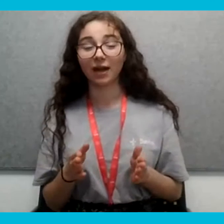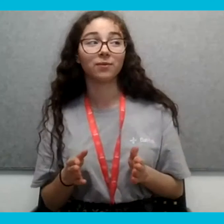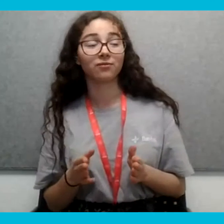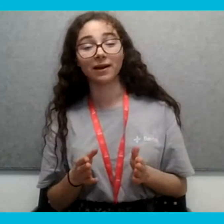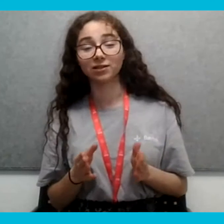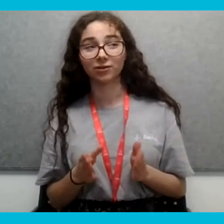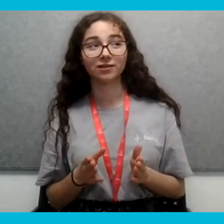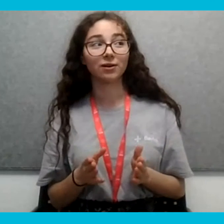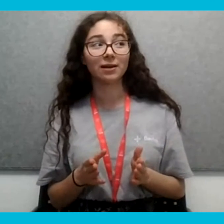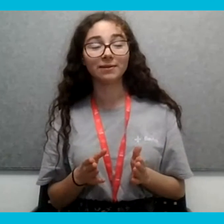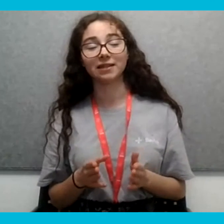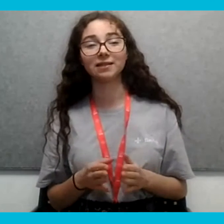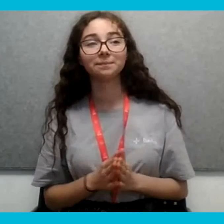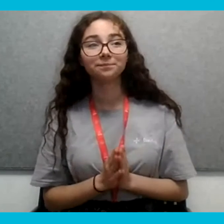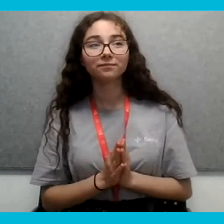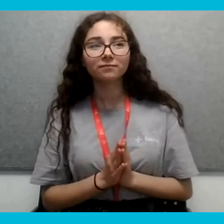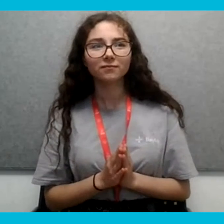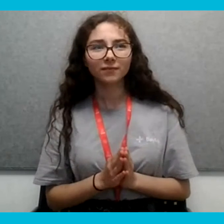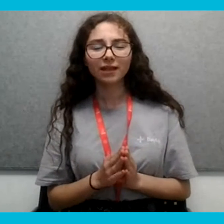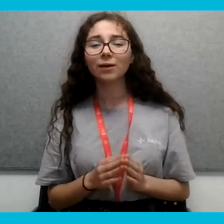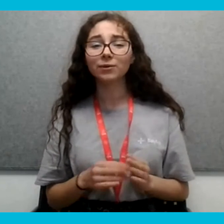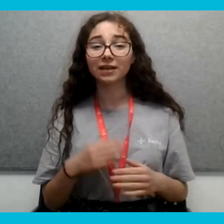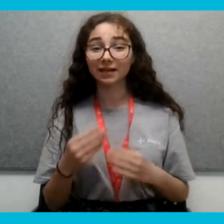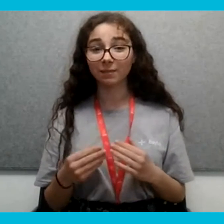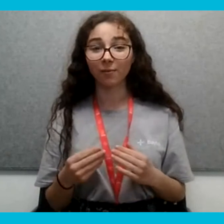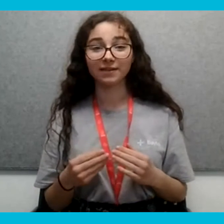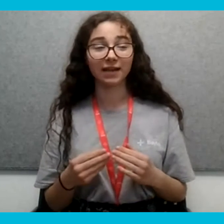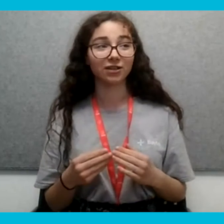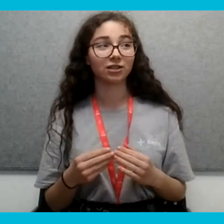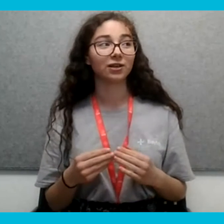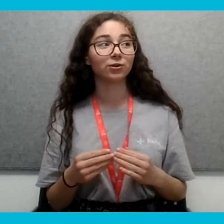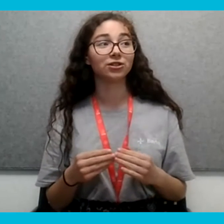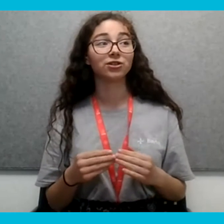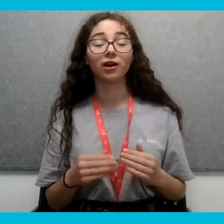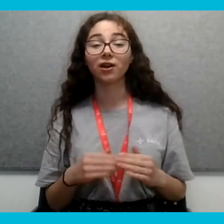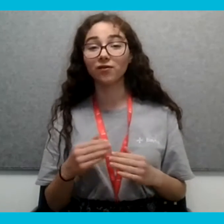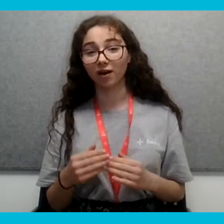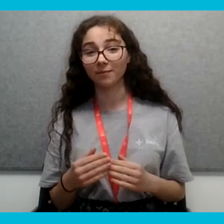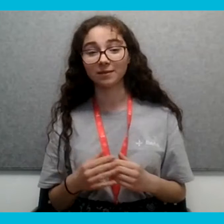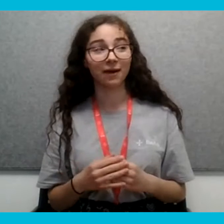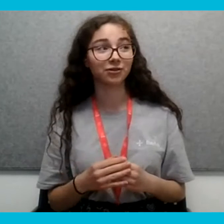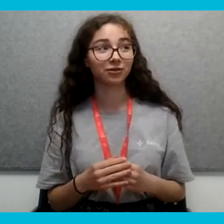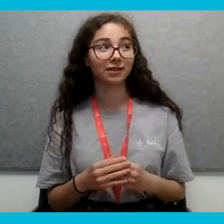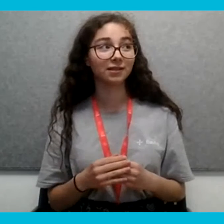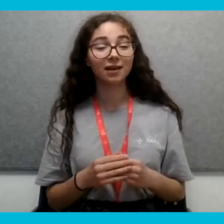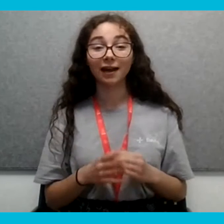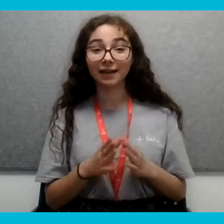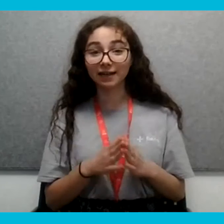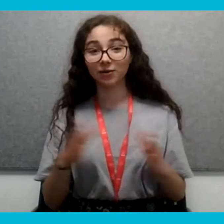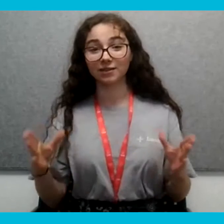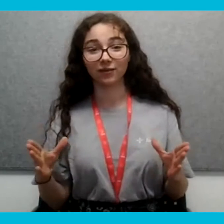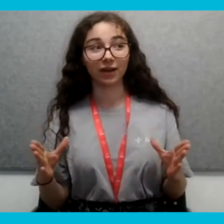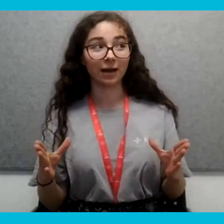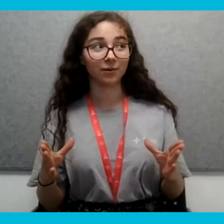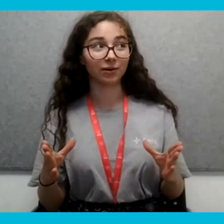capital of macatawa are so limited, it was an experimentation. In order to try and overcome these boundaries and increase the vocabulary